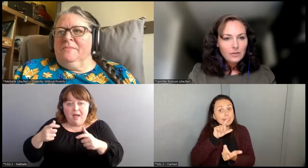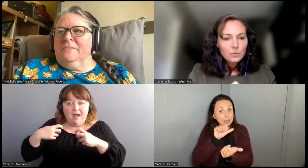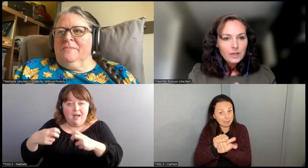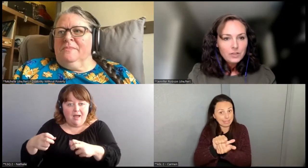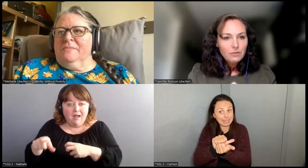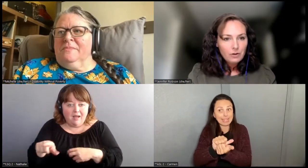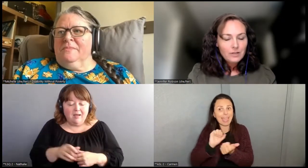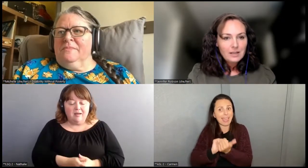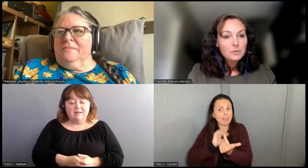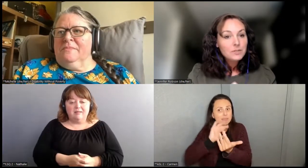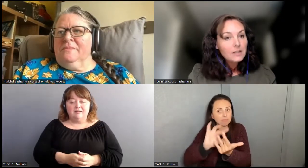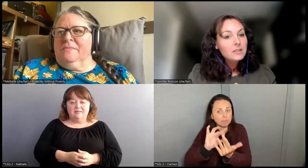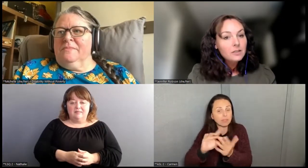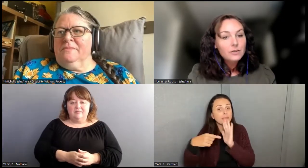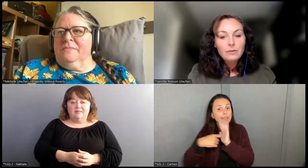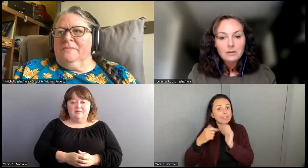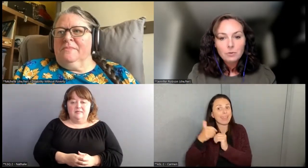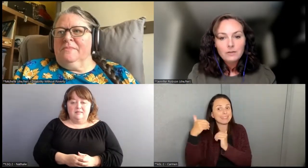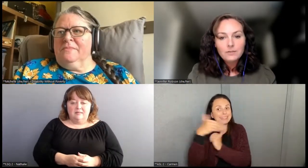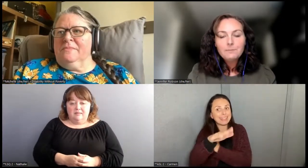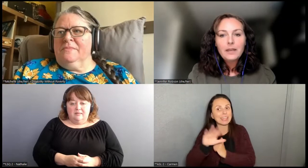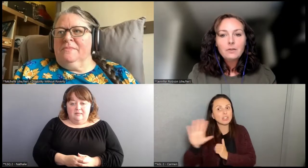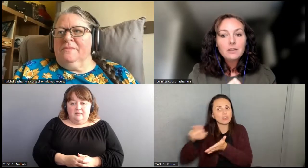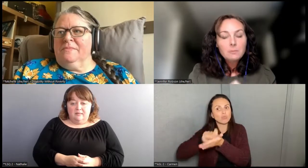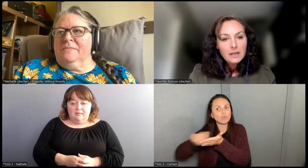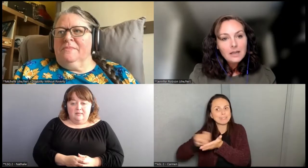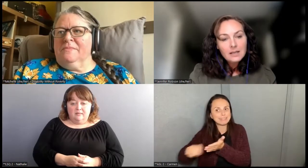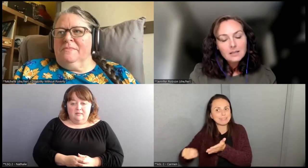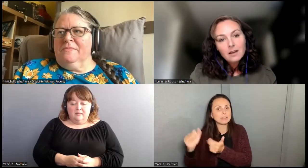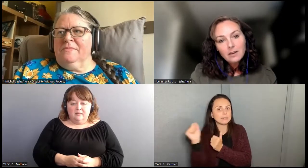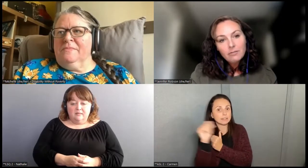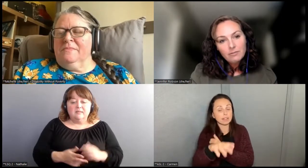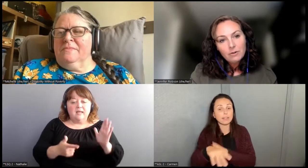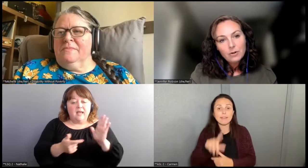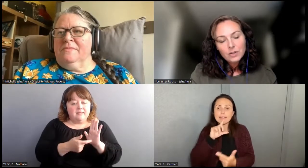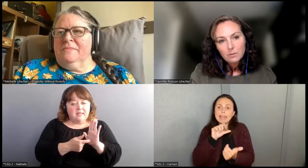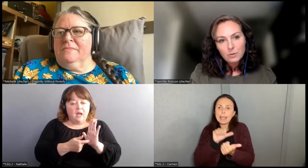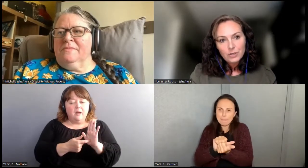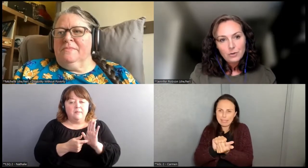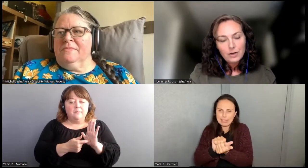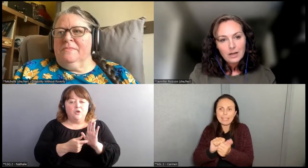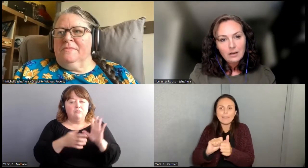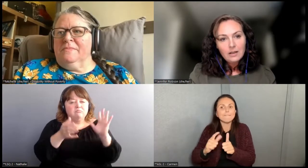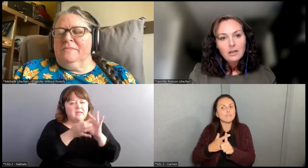A WAY TO FOR EXAMPLE, SEND IN WRITTEN BRIEFS. NOW, COMMITTEE IS KIND OF THE FIRST OPPORTUNITY